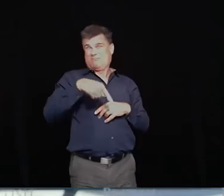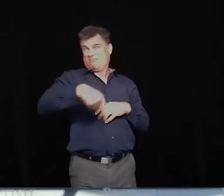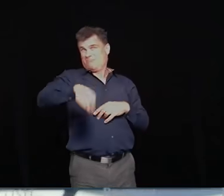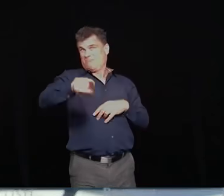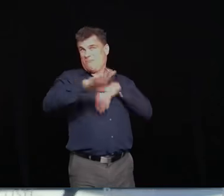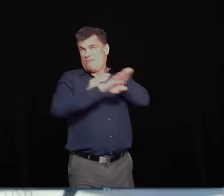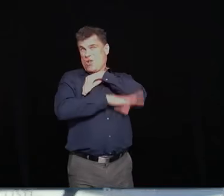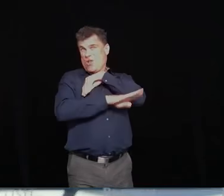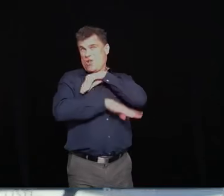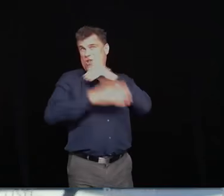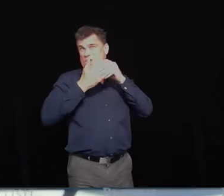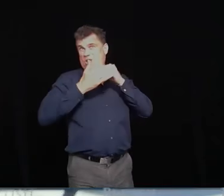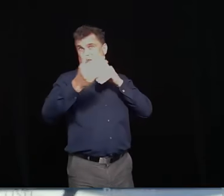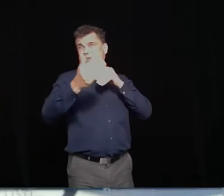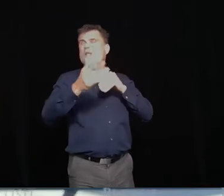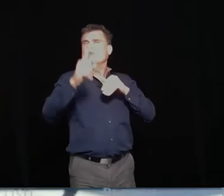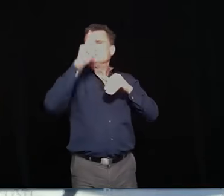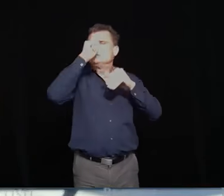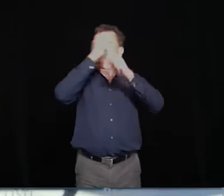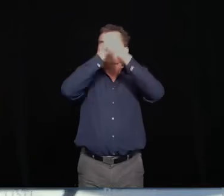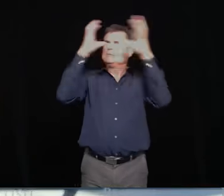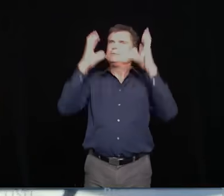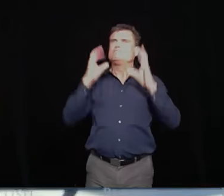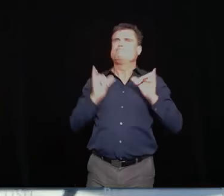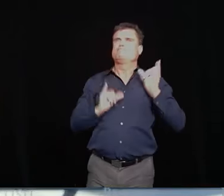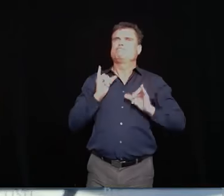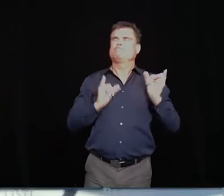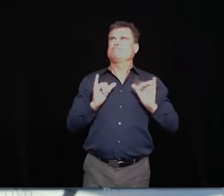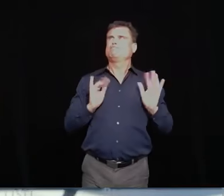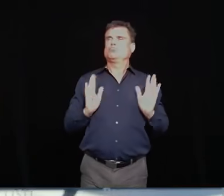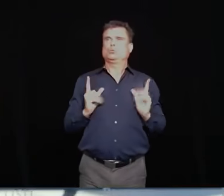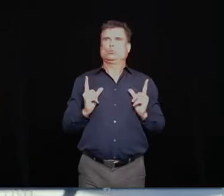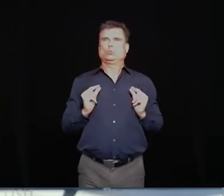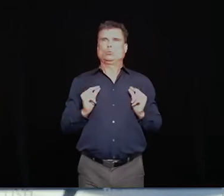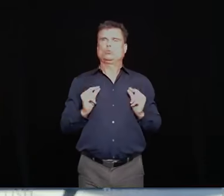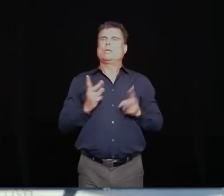Now tour three weeks ago to hire more people to engage in contact tracing.